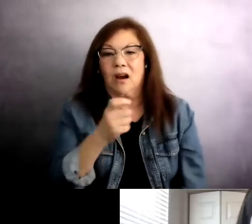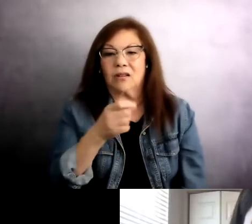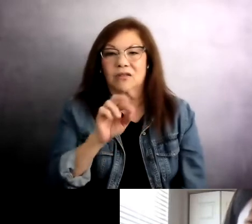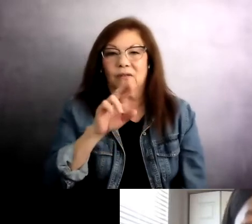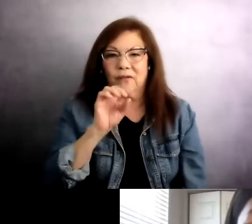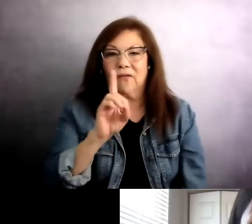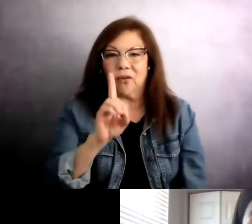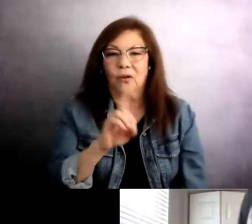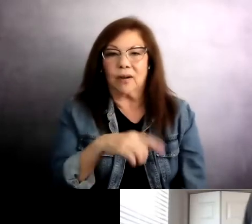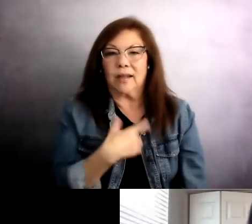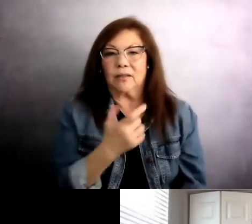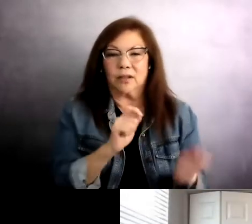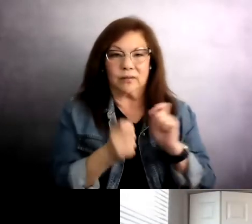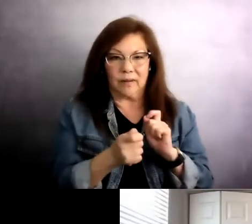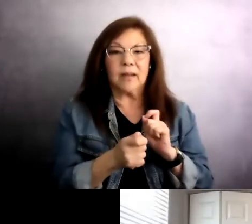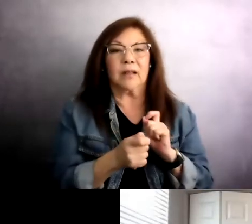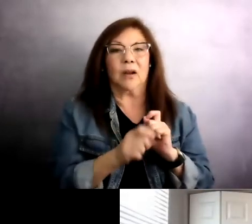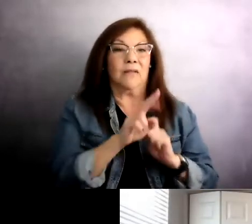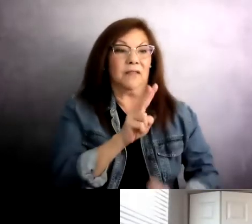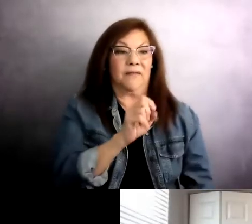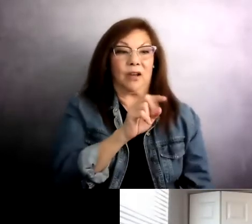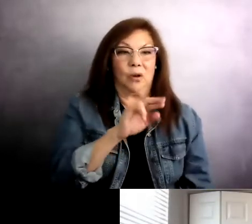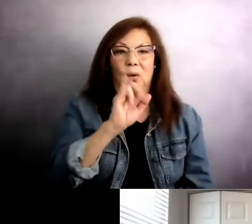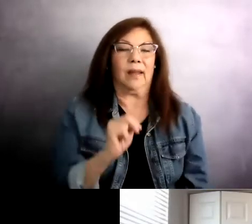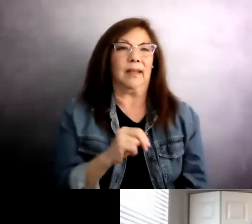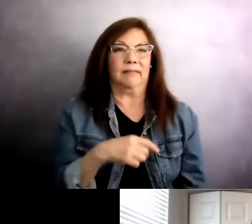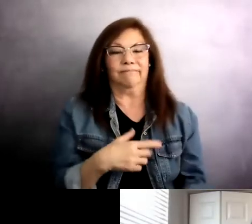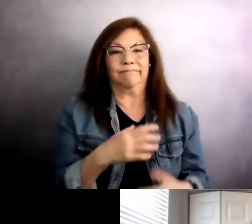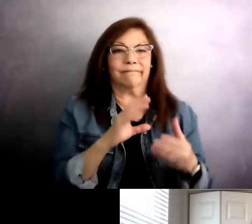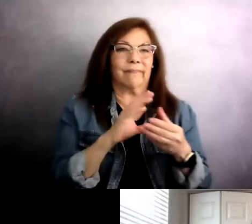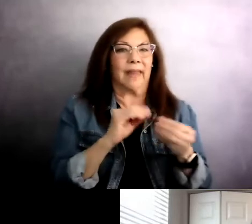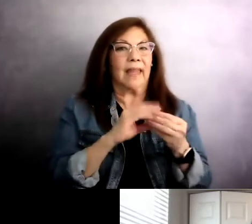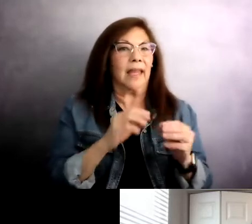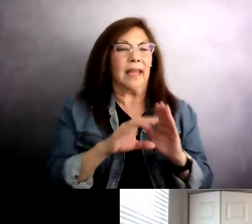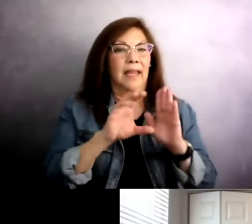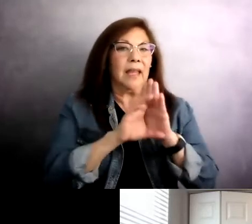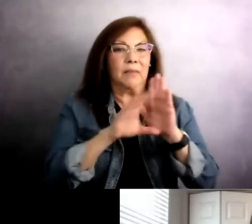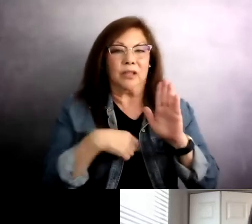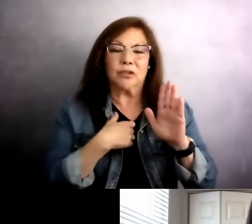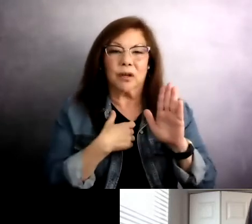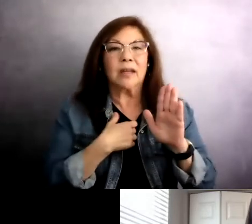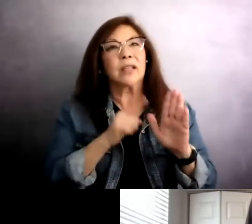the tone of the victor in Canon, and I asked myself a lot, you know like is this truly liberatory?